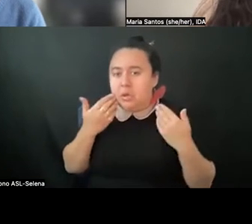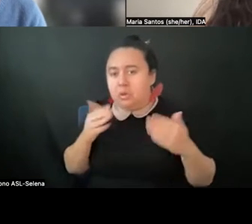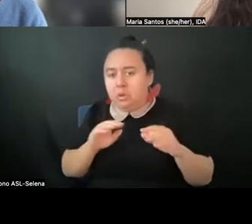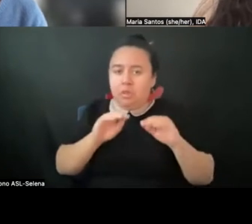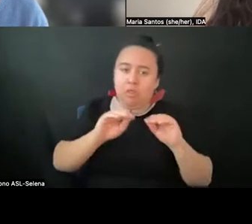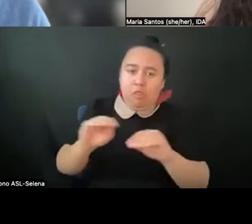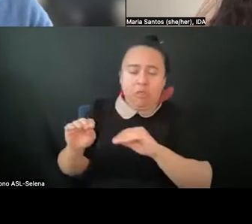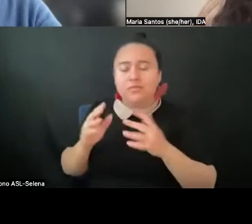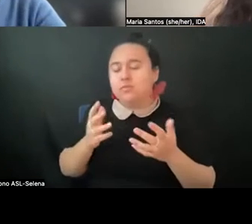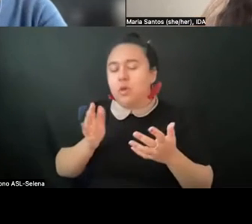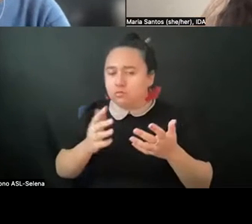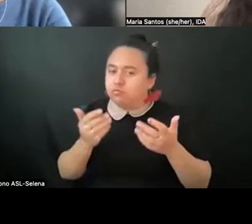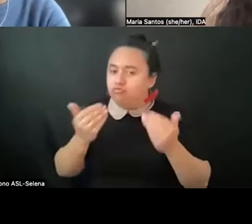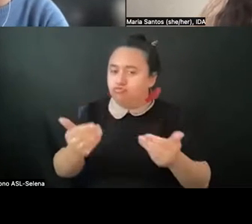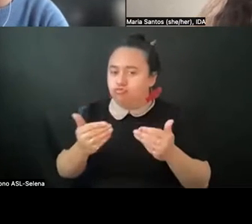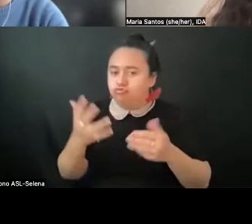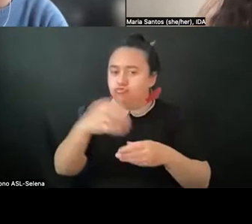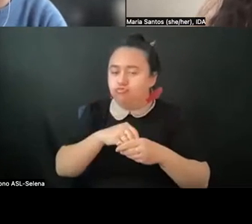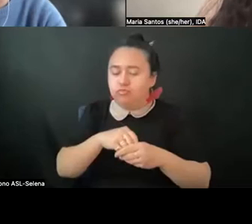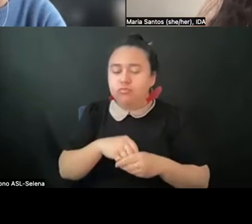the reviewers and our team just sit with your material.